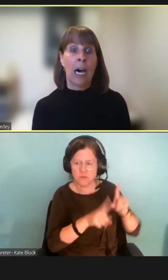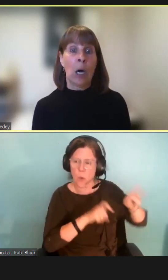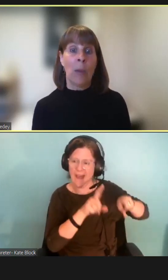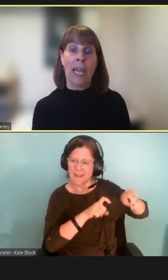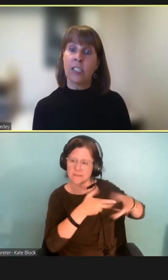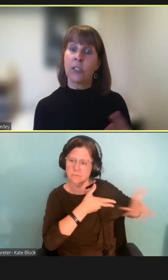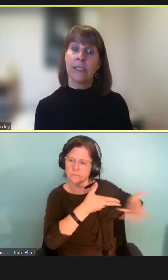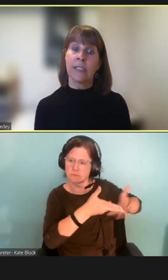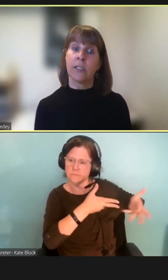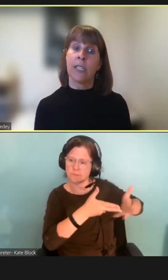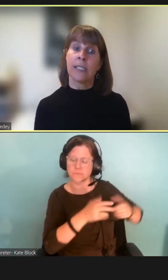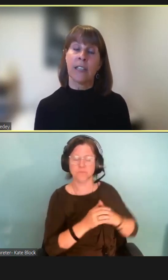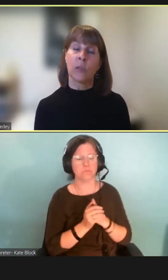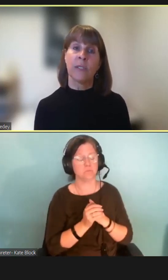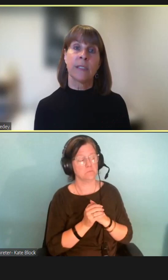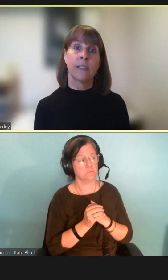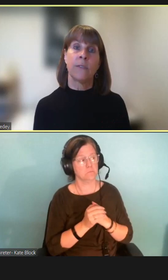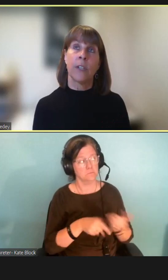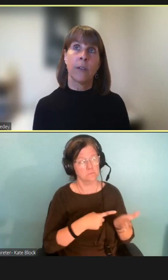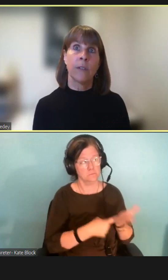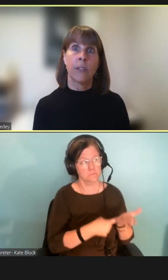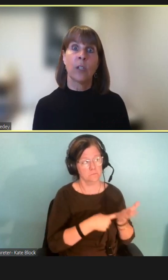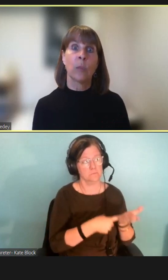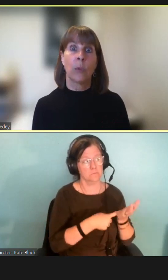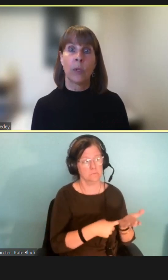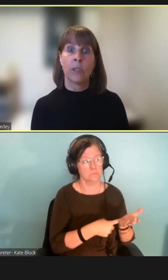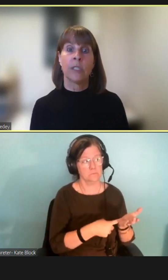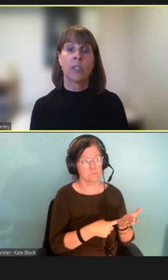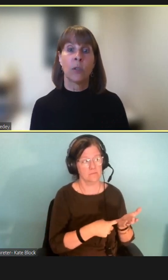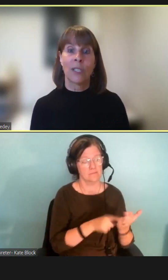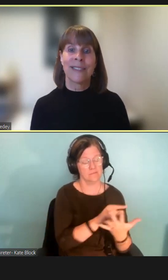um as you're considering assessments it's very very important to look at the